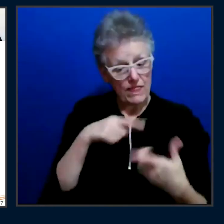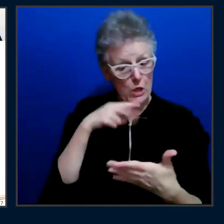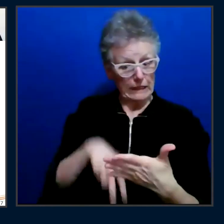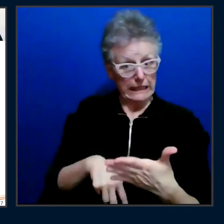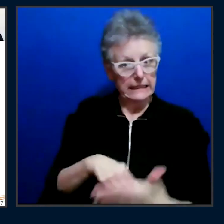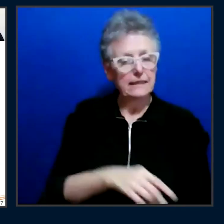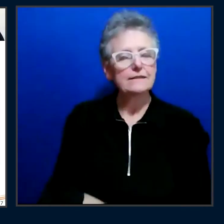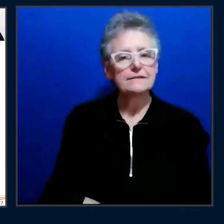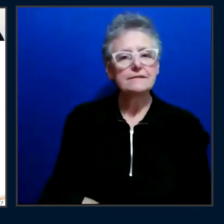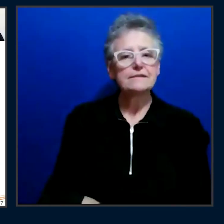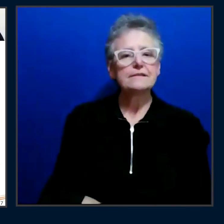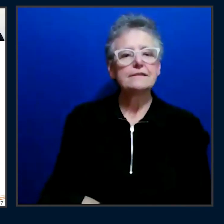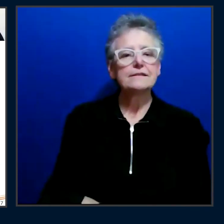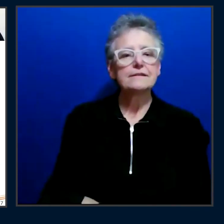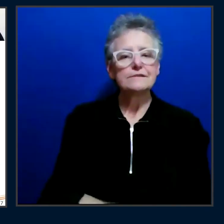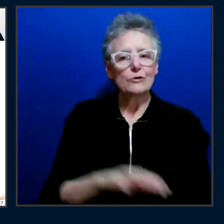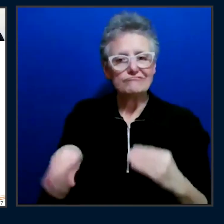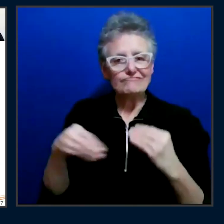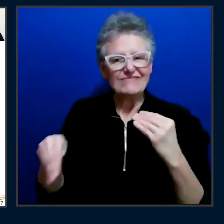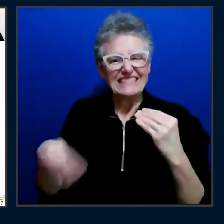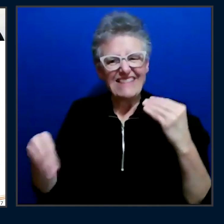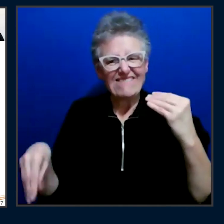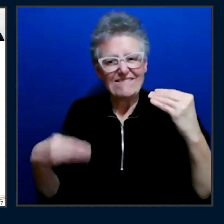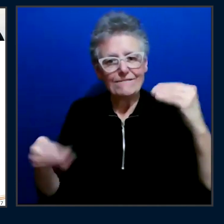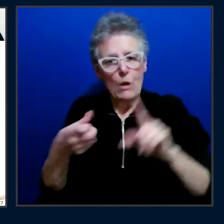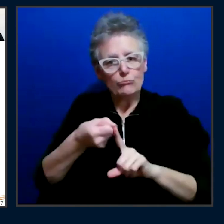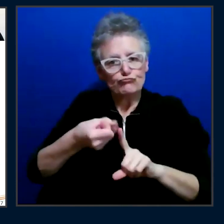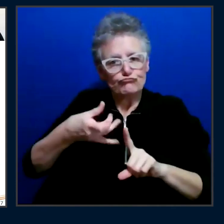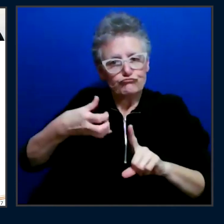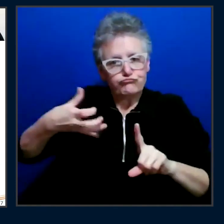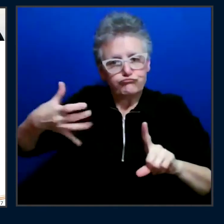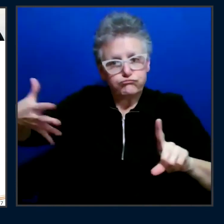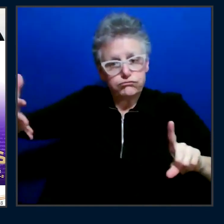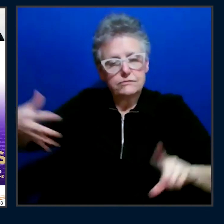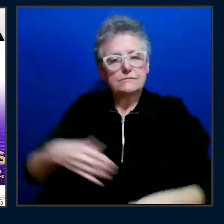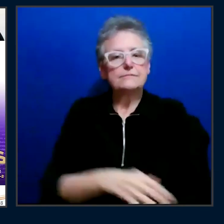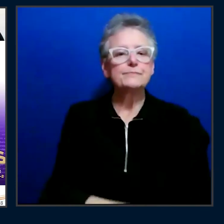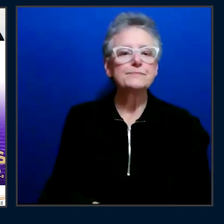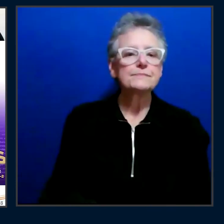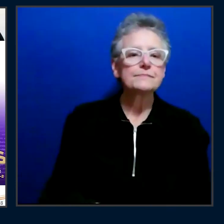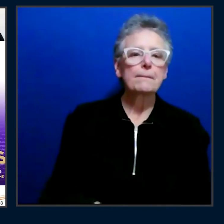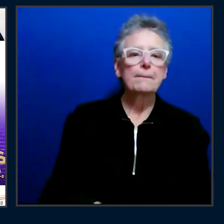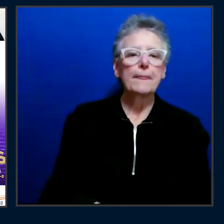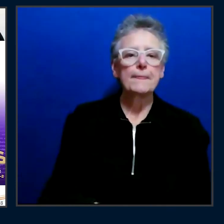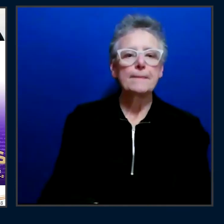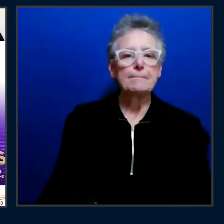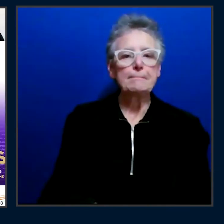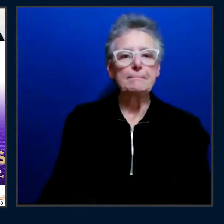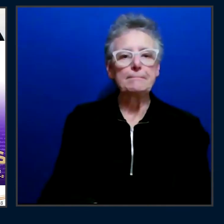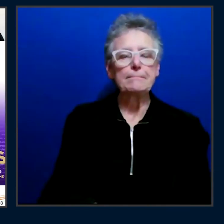when reading.